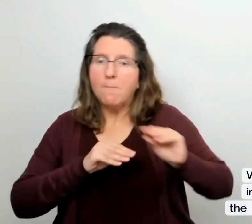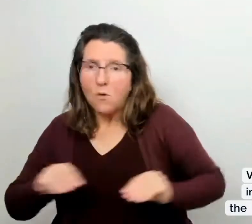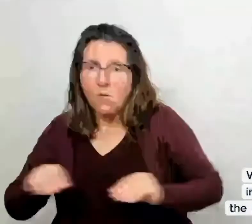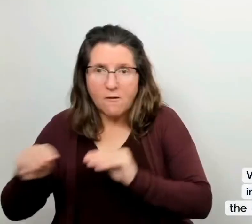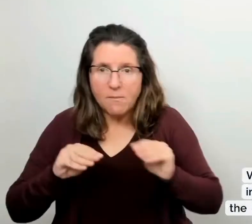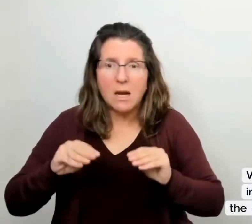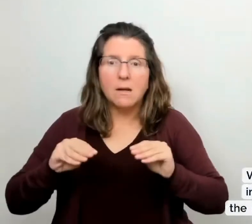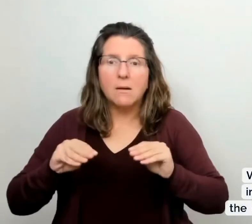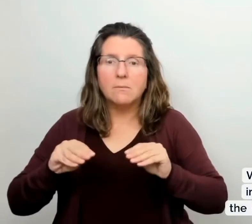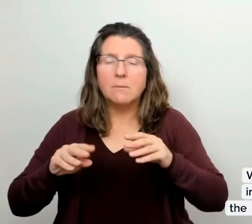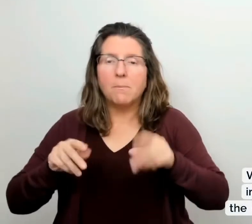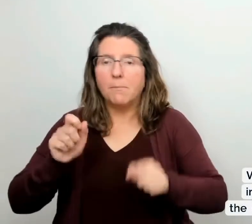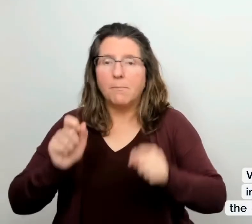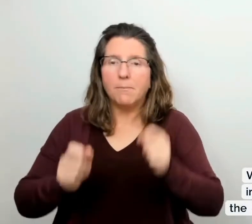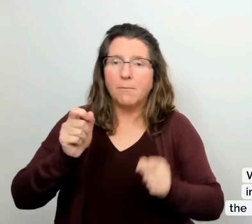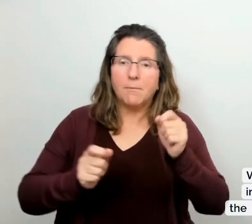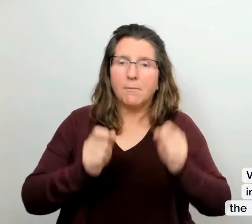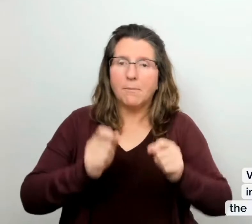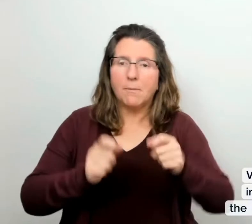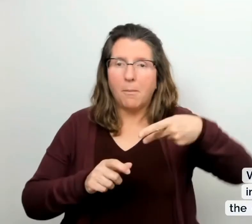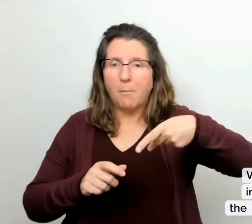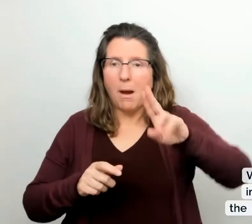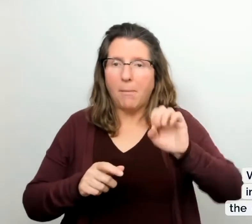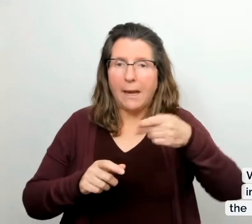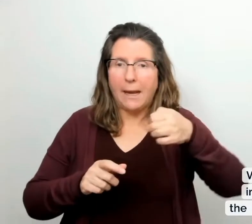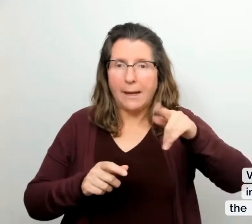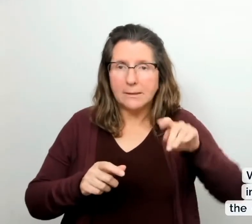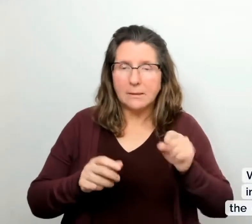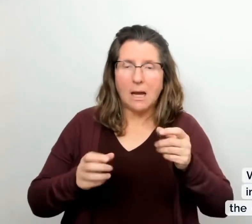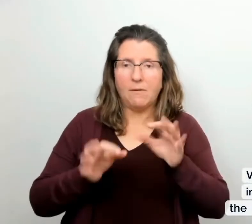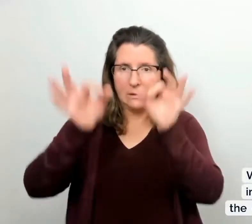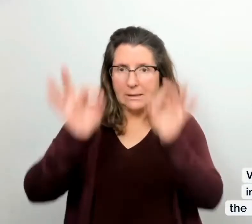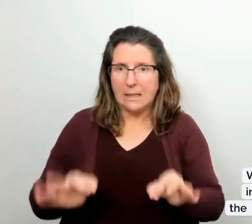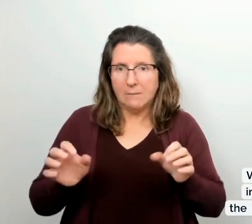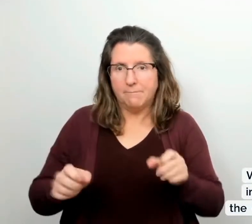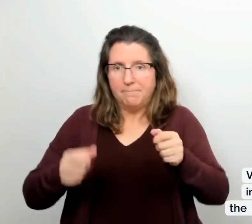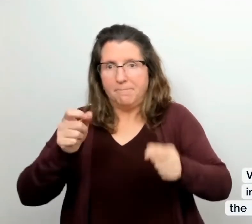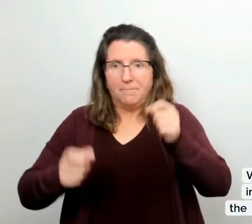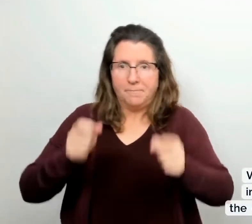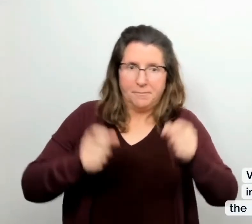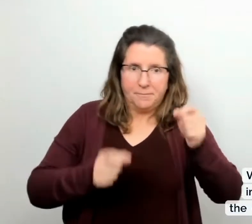Movement - deciding how the puppet should move, then physically manipulating the puppet in the story.